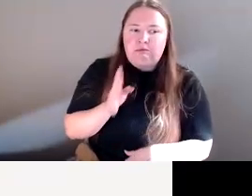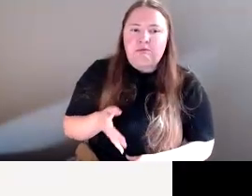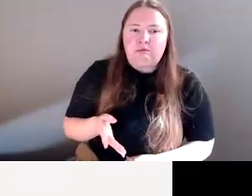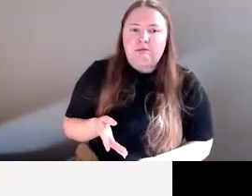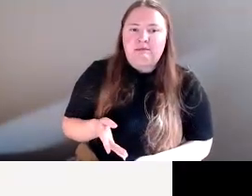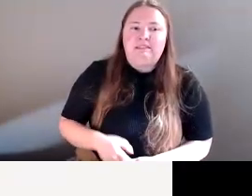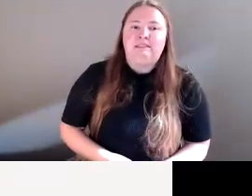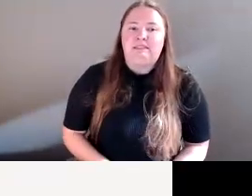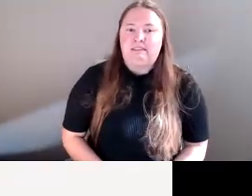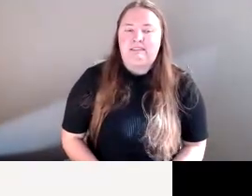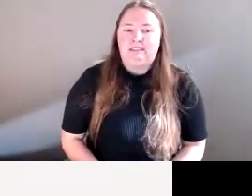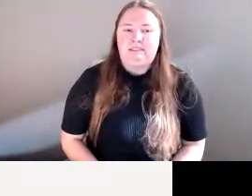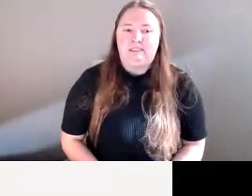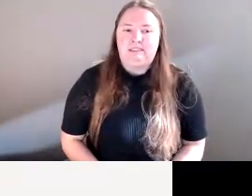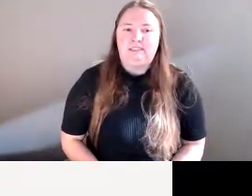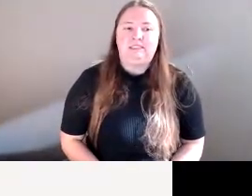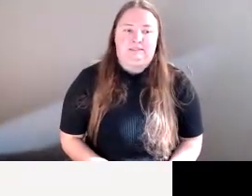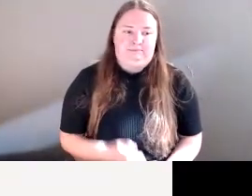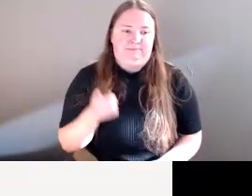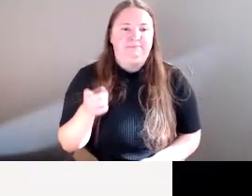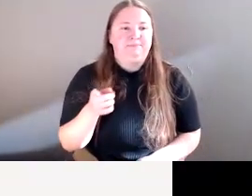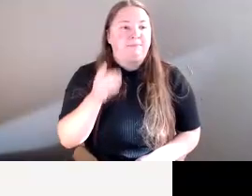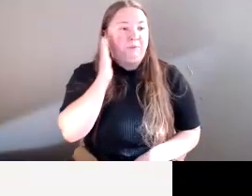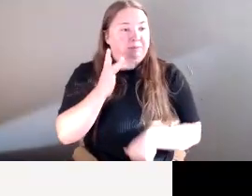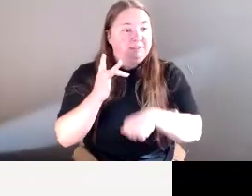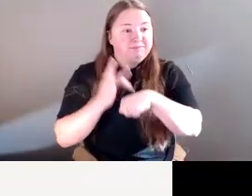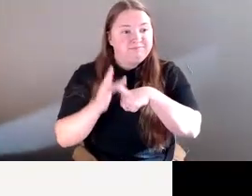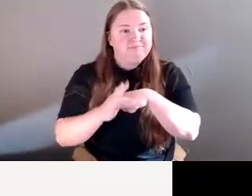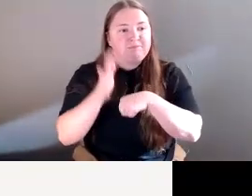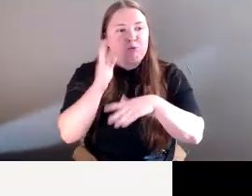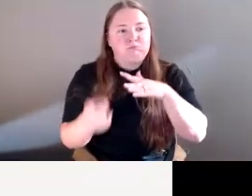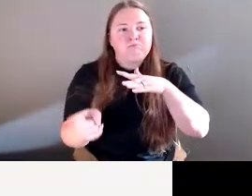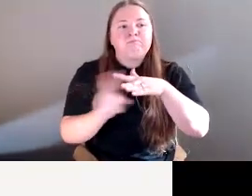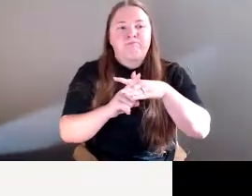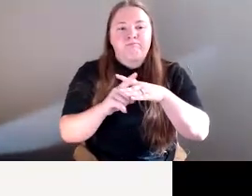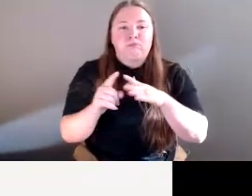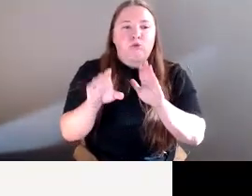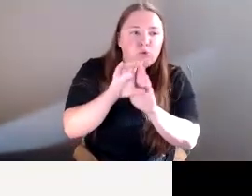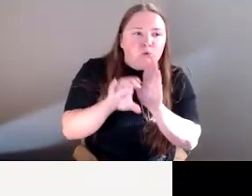Yeah. It'll be it'll be available. It's going to show up in our courses and everyone's Canvas.